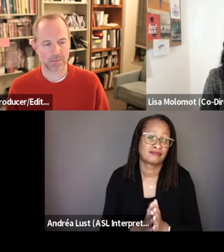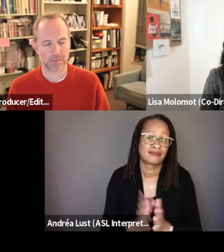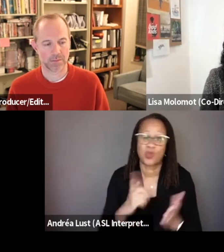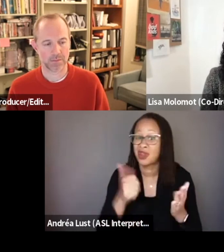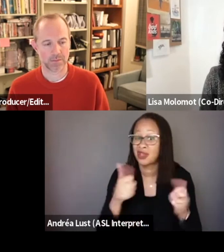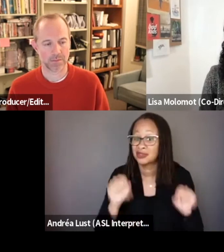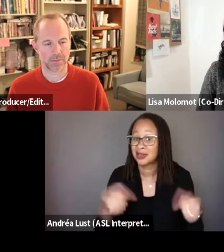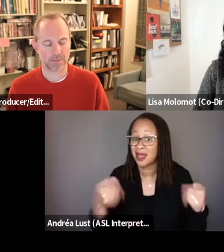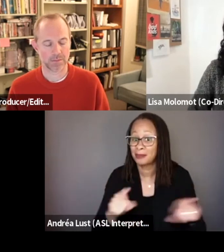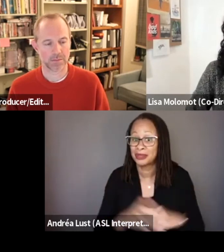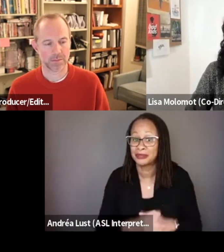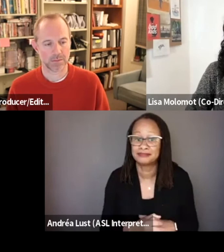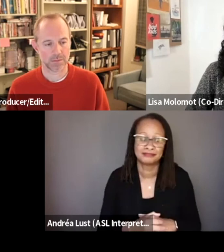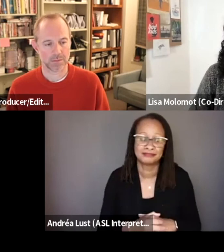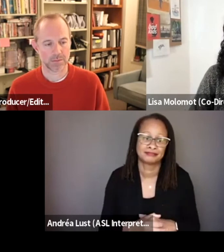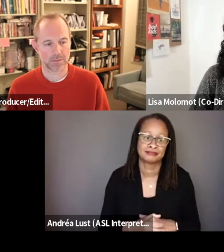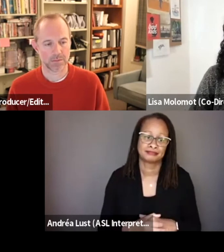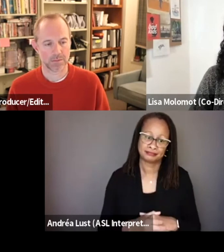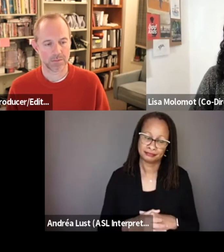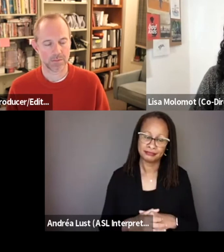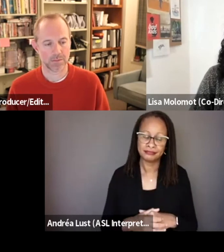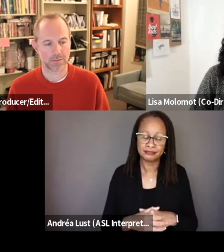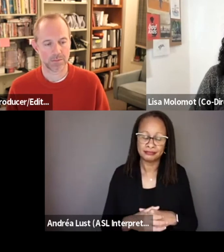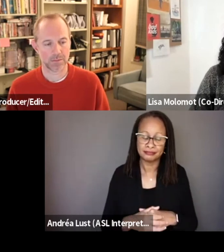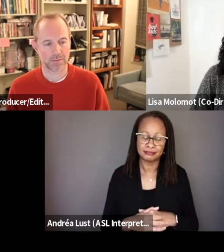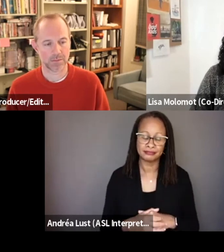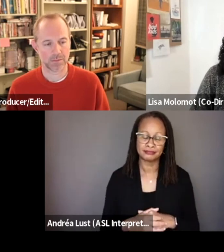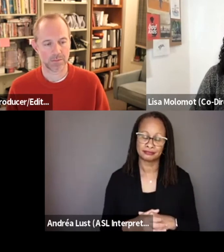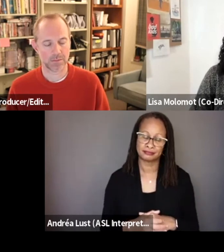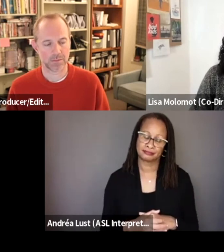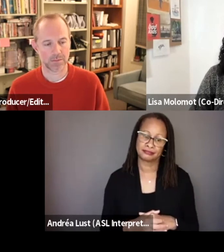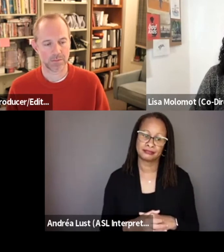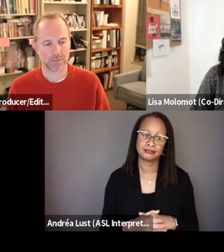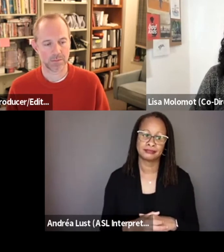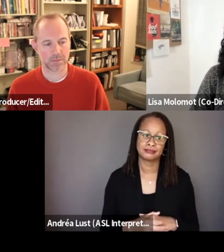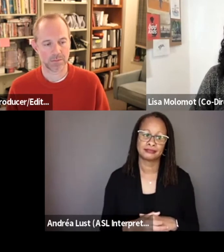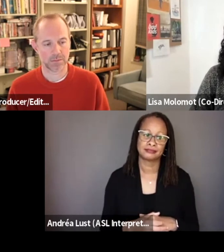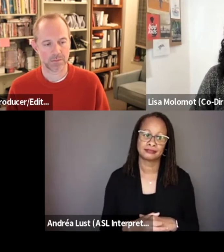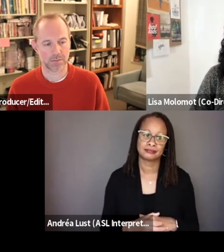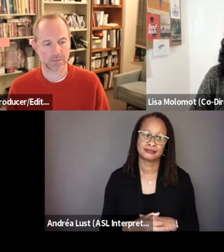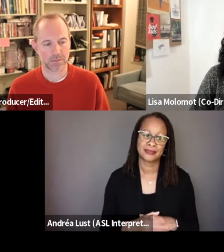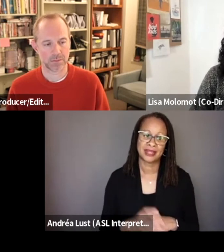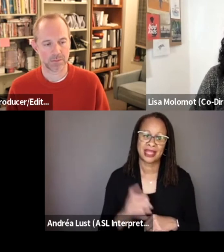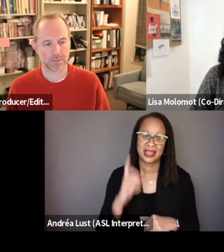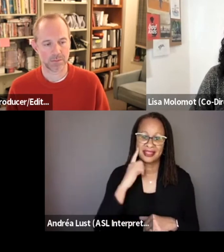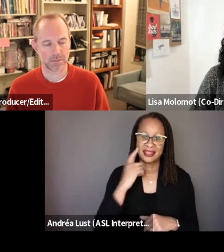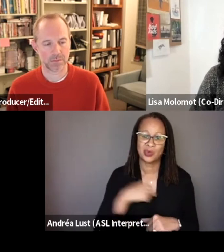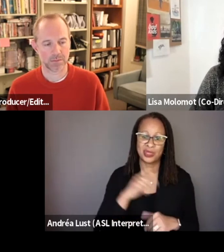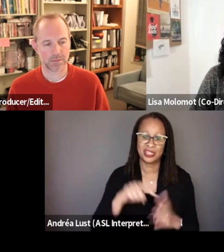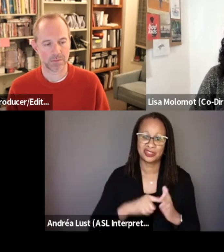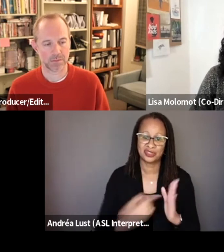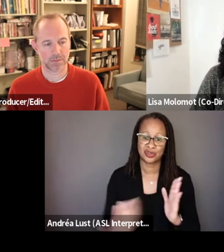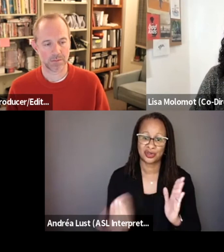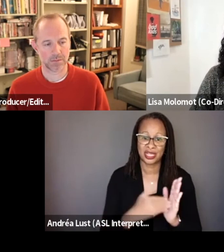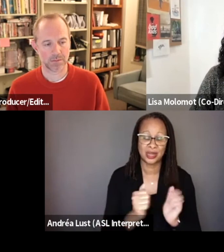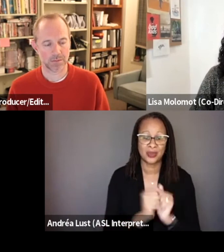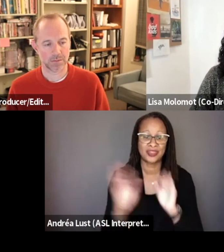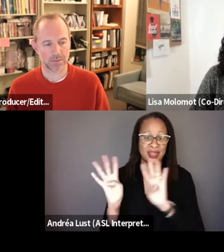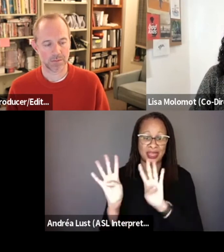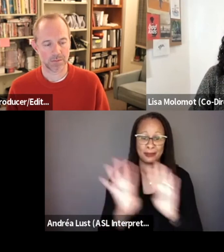I mean, I think we need to start again with our immigration system. I mean, if, you know,